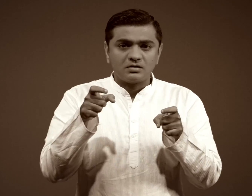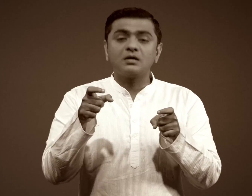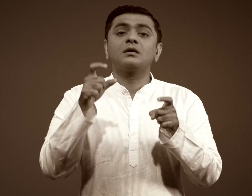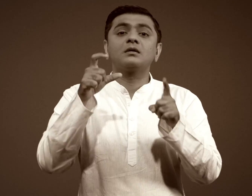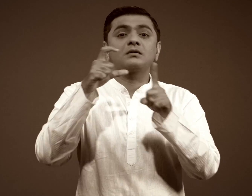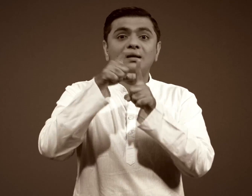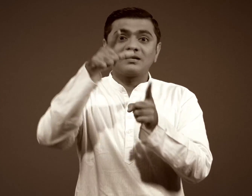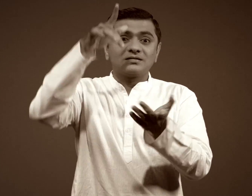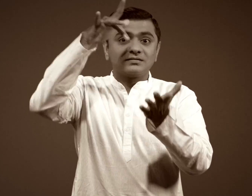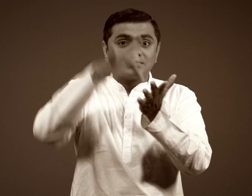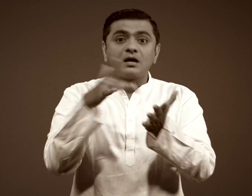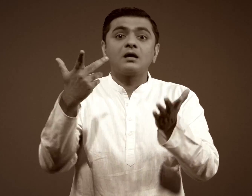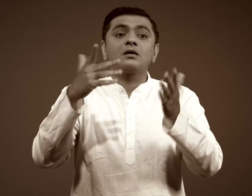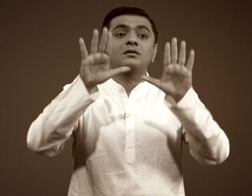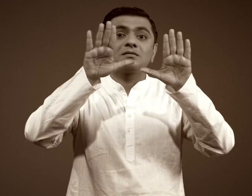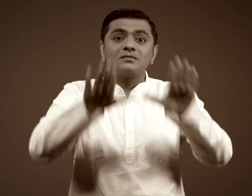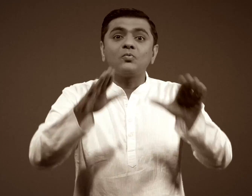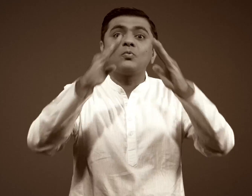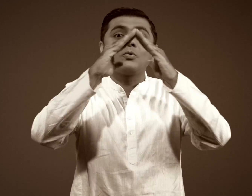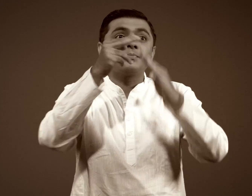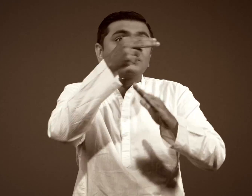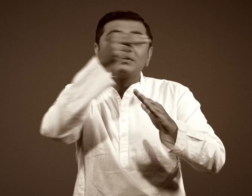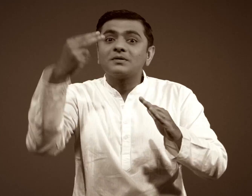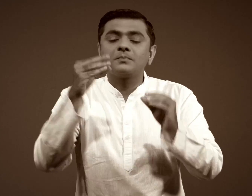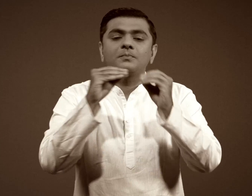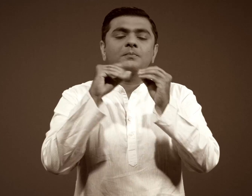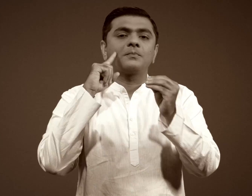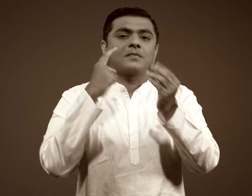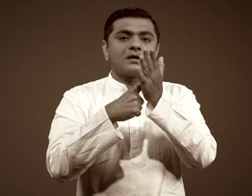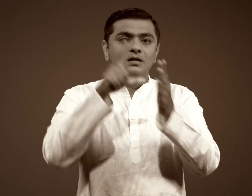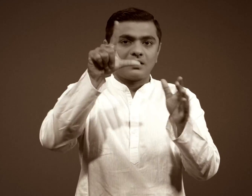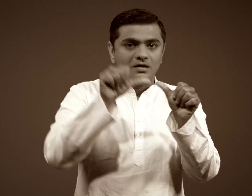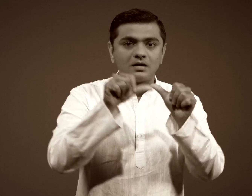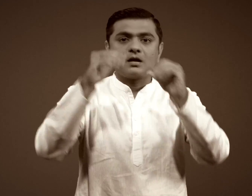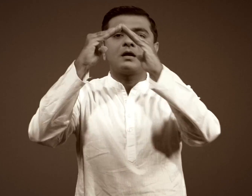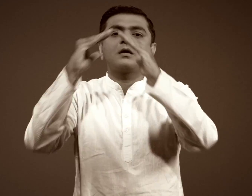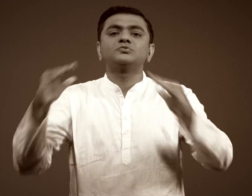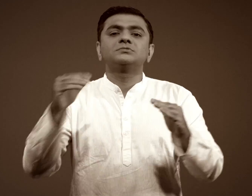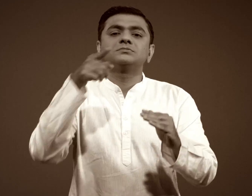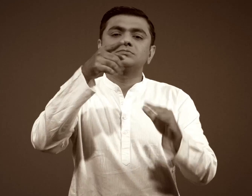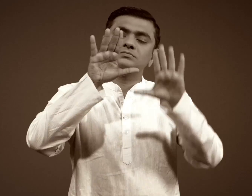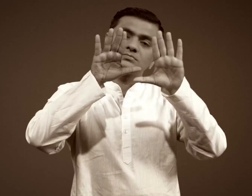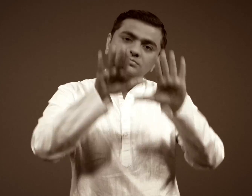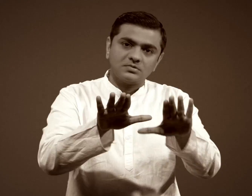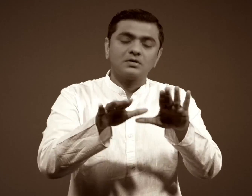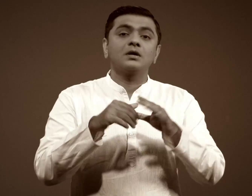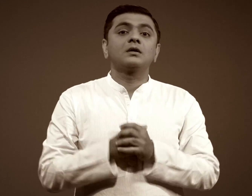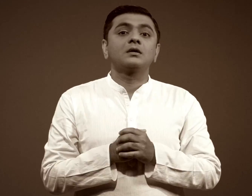He was staying at the Birla House in Delhi.